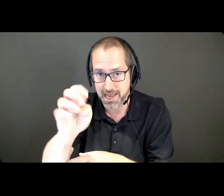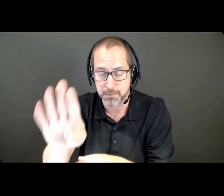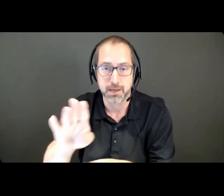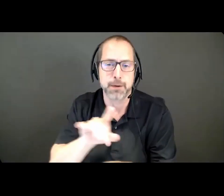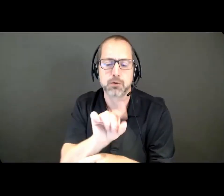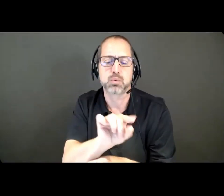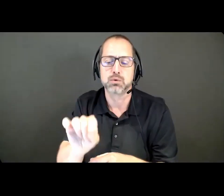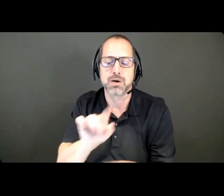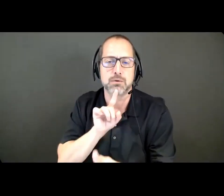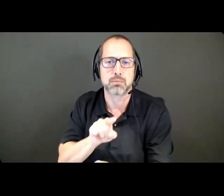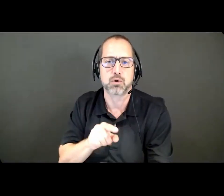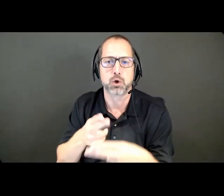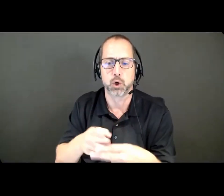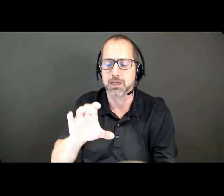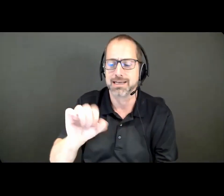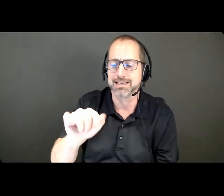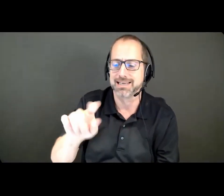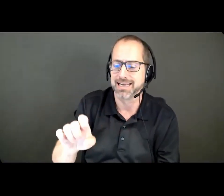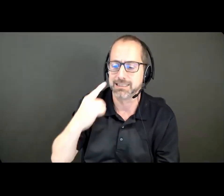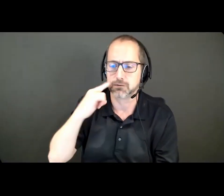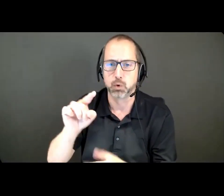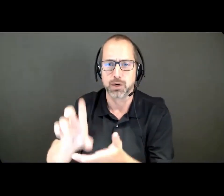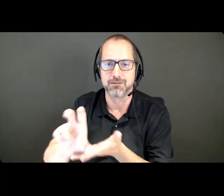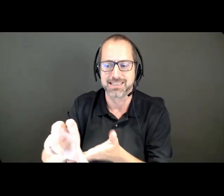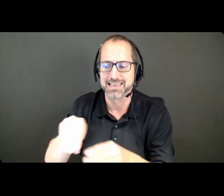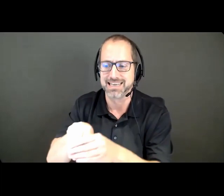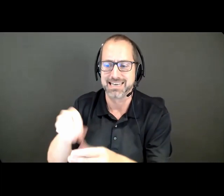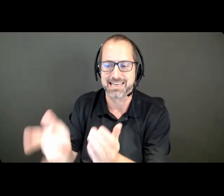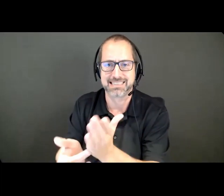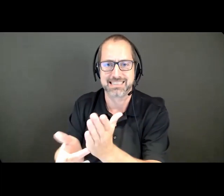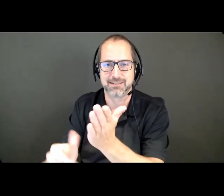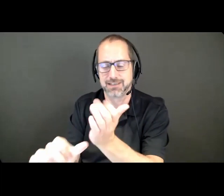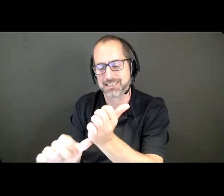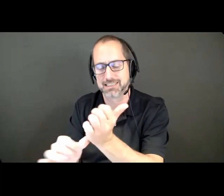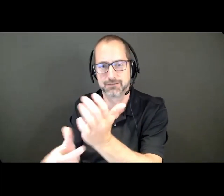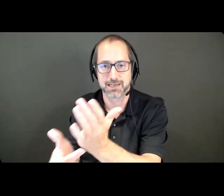called “The case for investing in assistive technology”. This was published by ATscale,